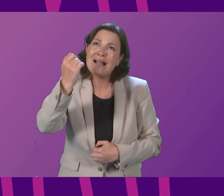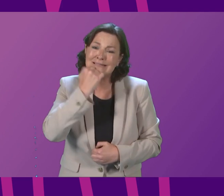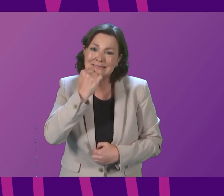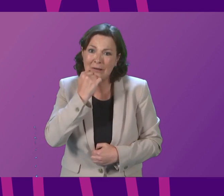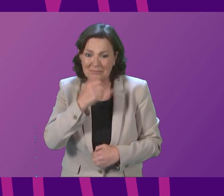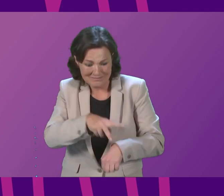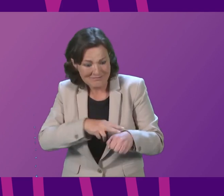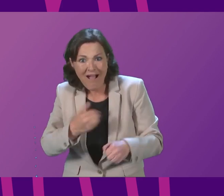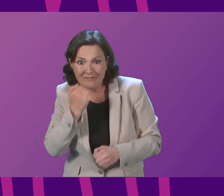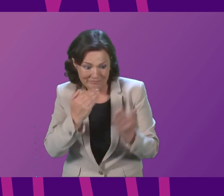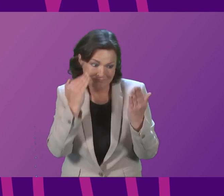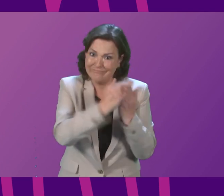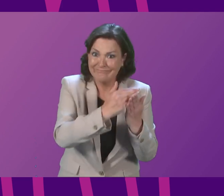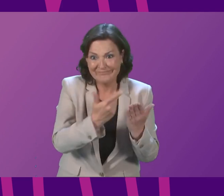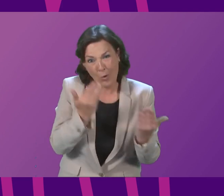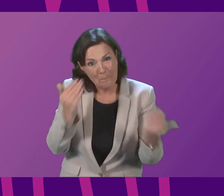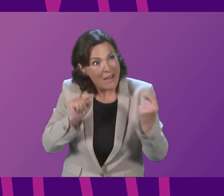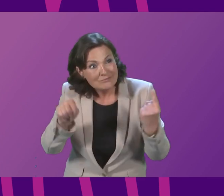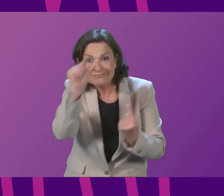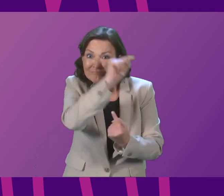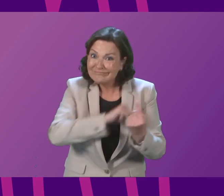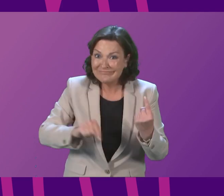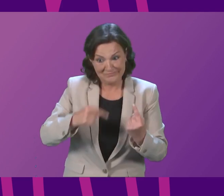staff anywhere in the UK.